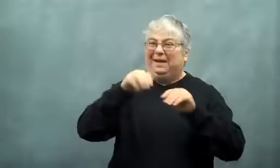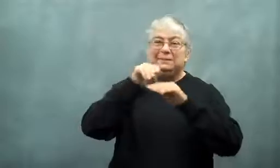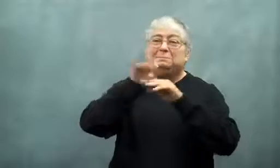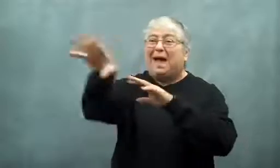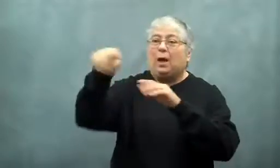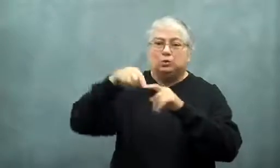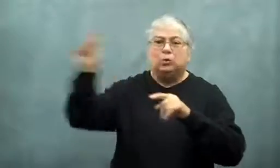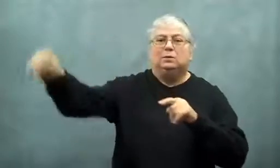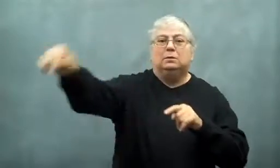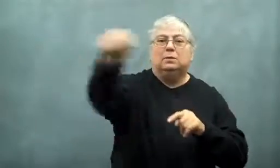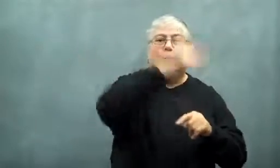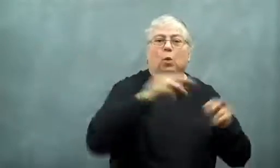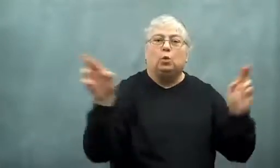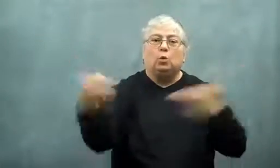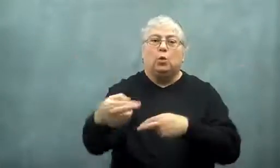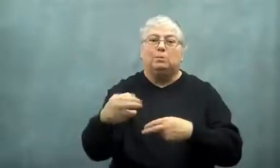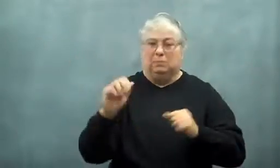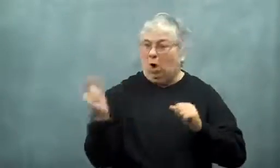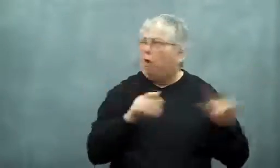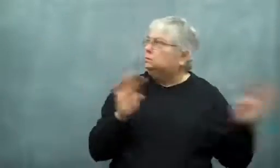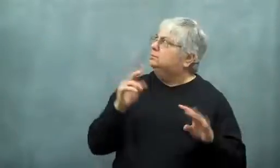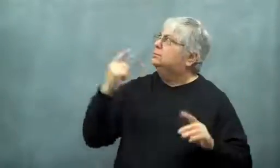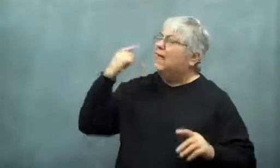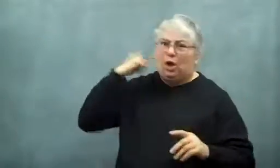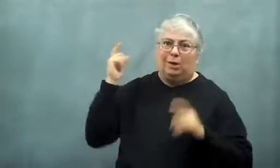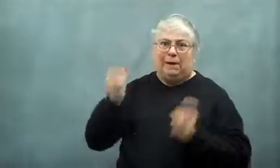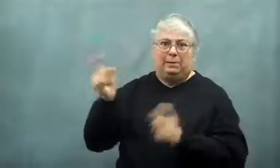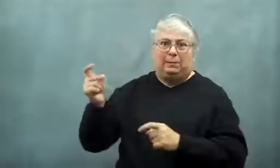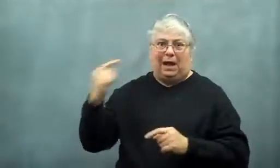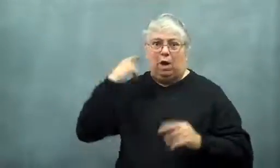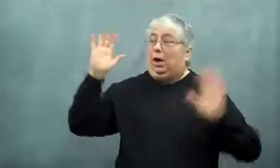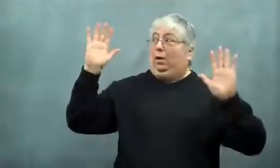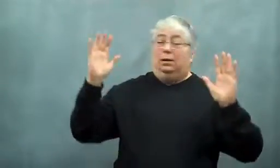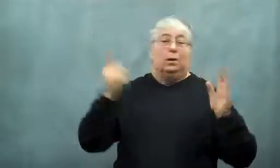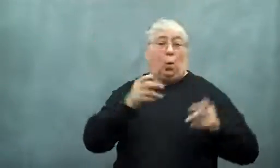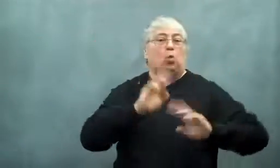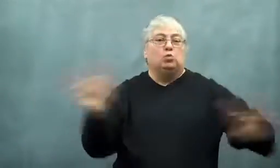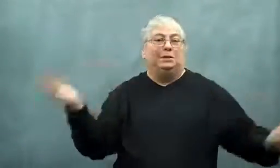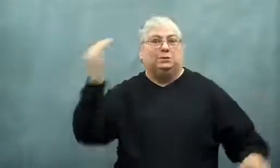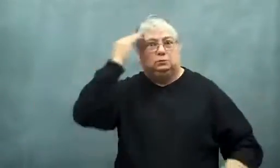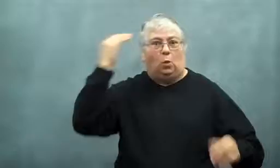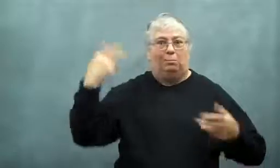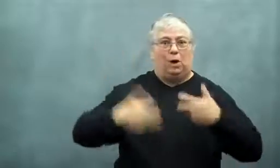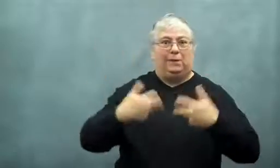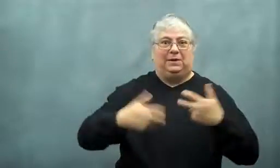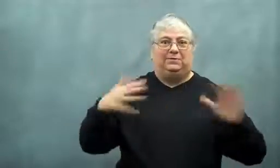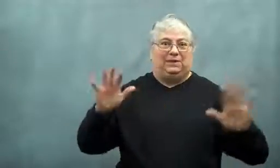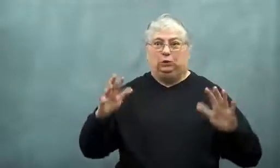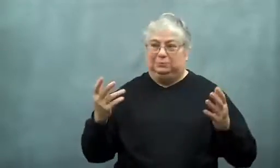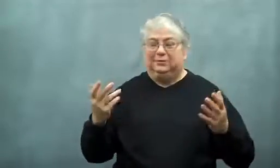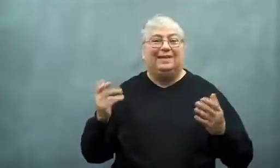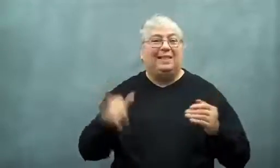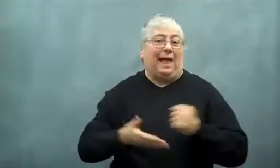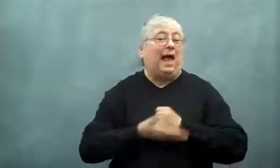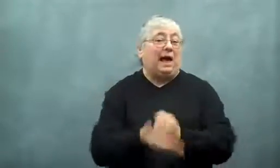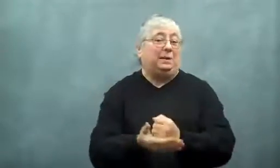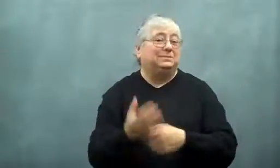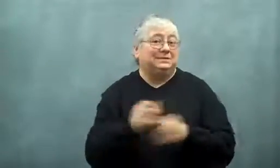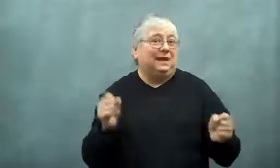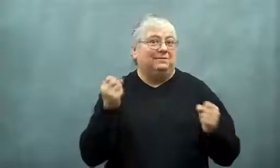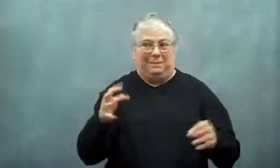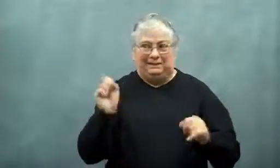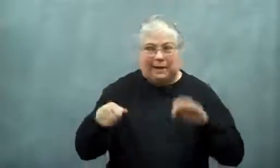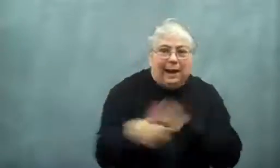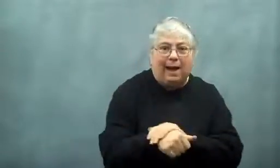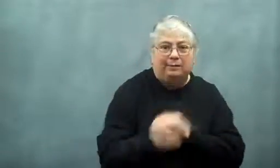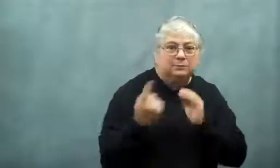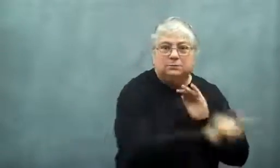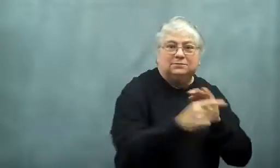The sounds of the shooting was heard in all the classrooms,